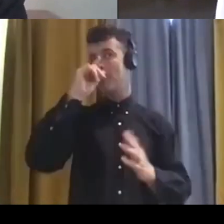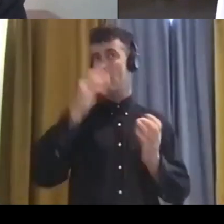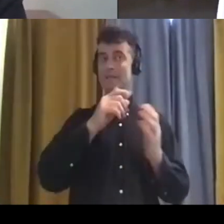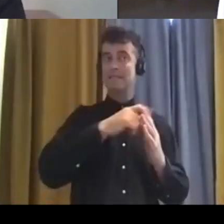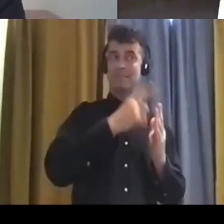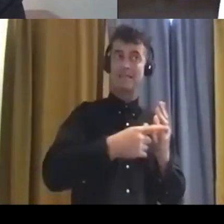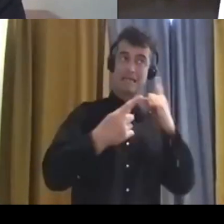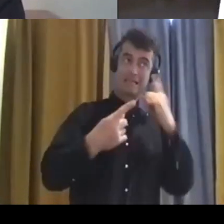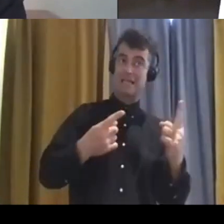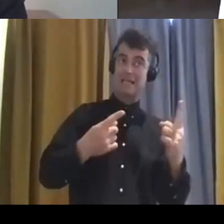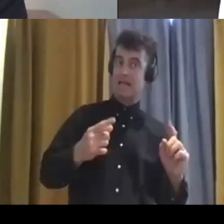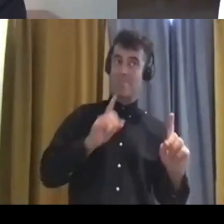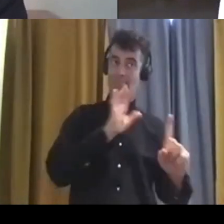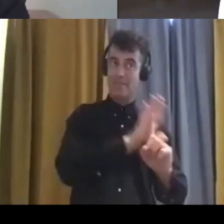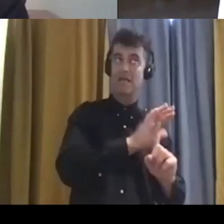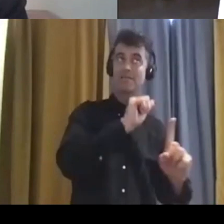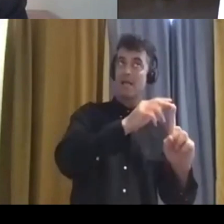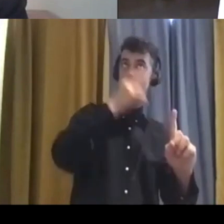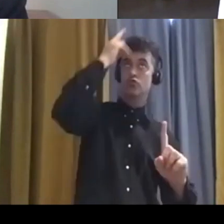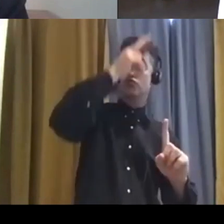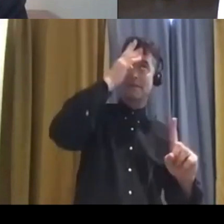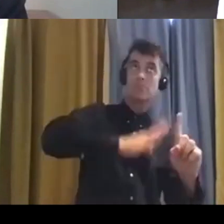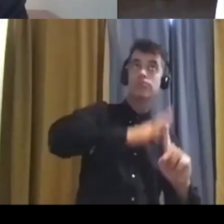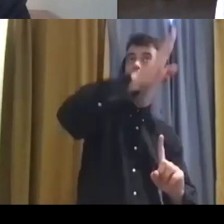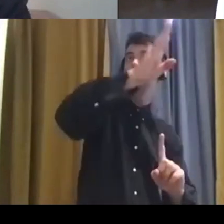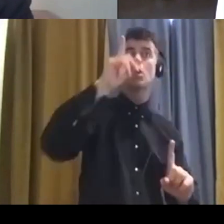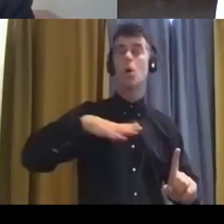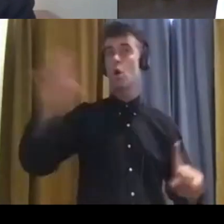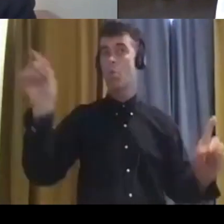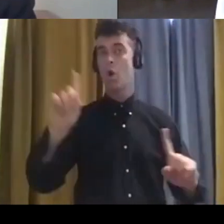see themselves and their goals and their career aspirations and the skills that they possess